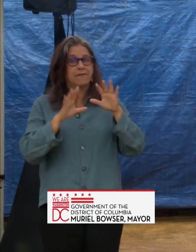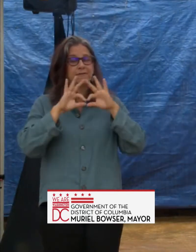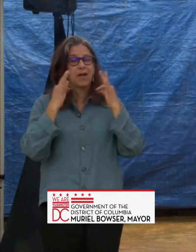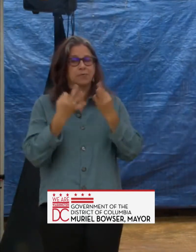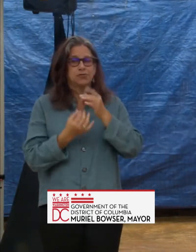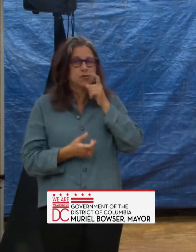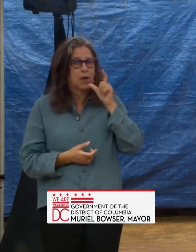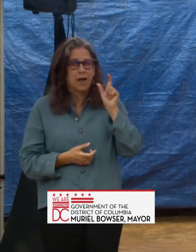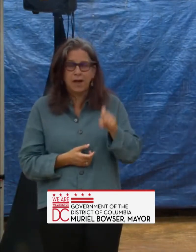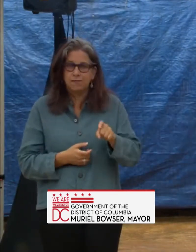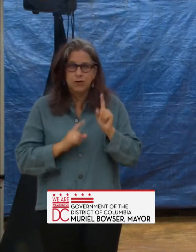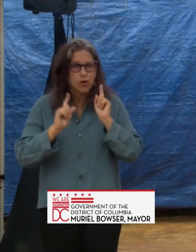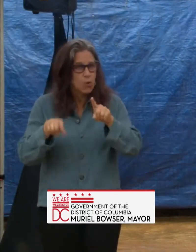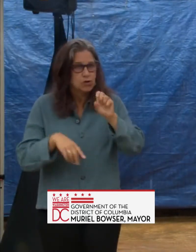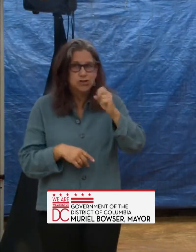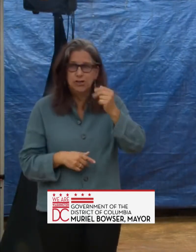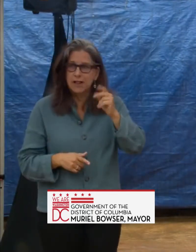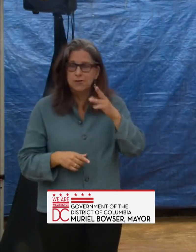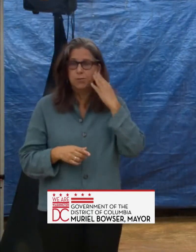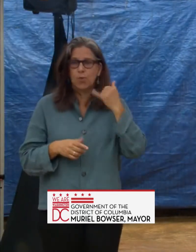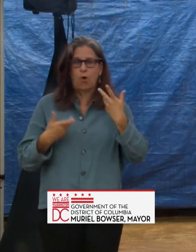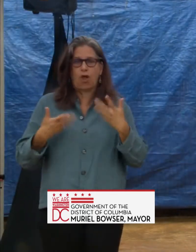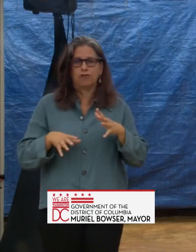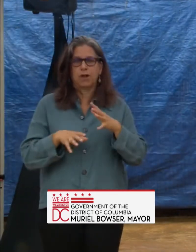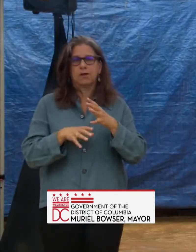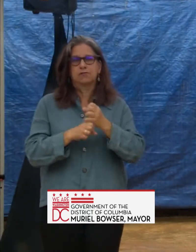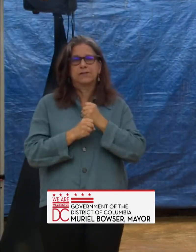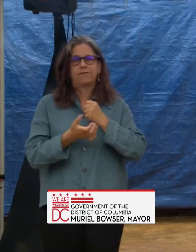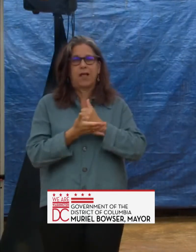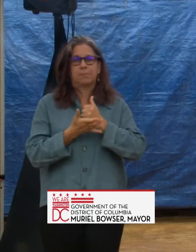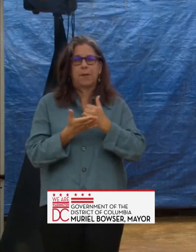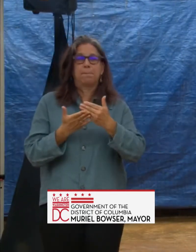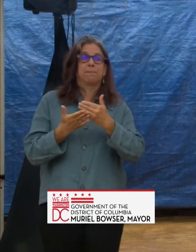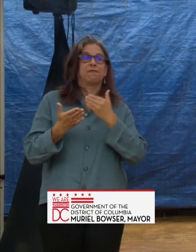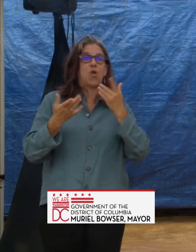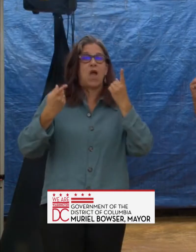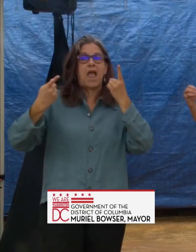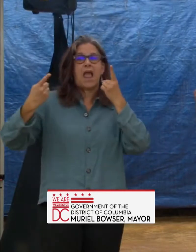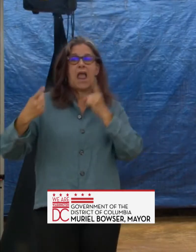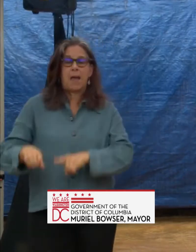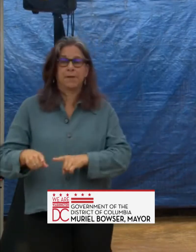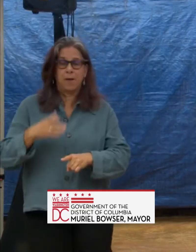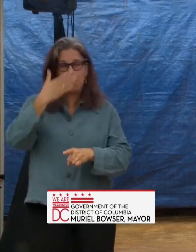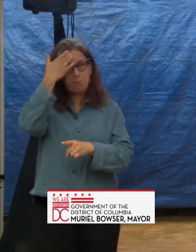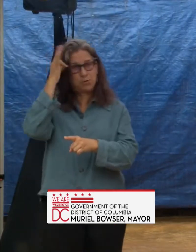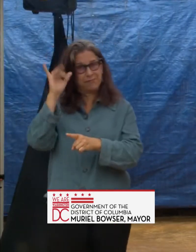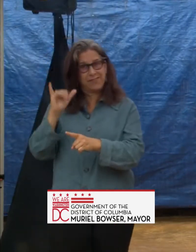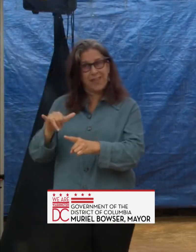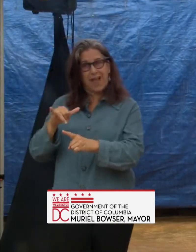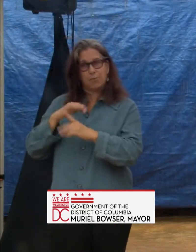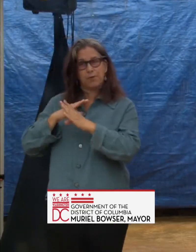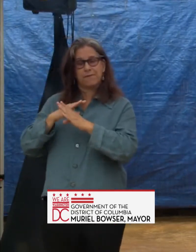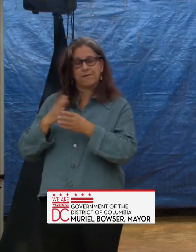NOT EXPERIENCE HOMELESSNESS. AND BECAUSE OF THAT WORK AND BECAUSE OF THE INVESTMENTS AND THE SOLUTIONS TO HOMELESSNESS,